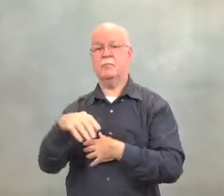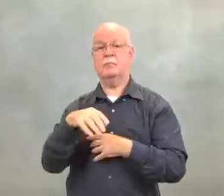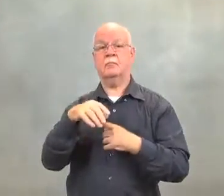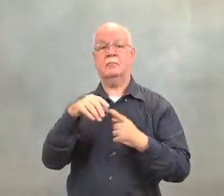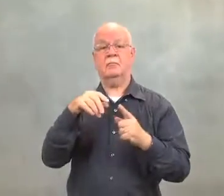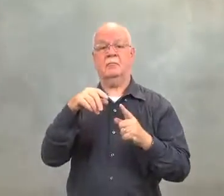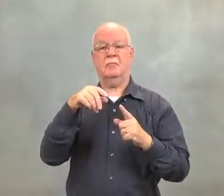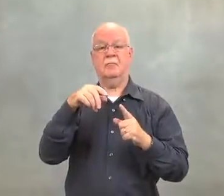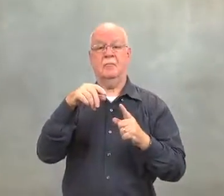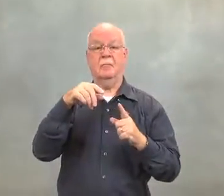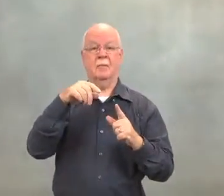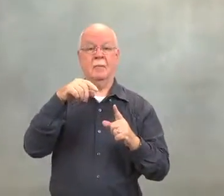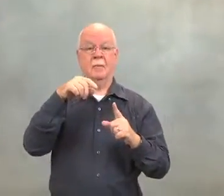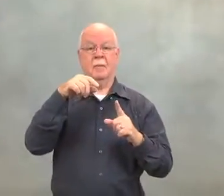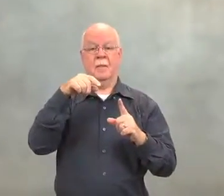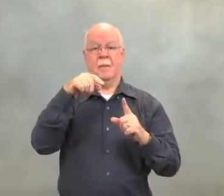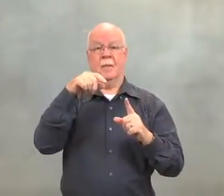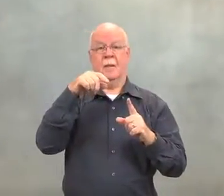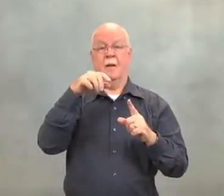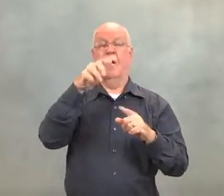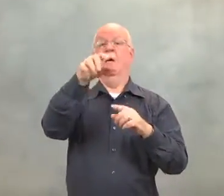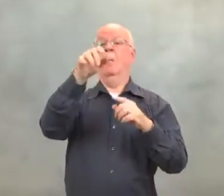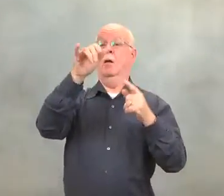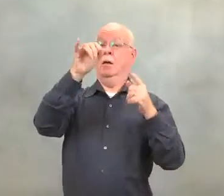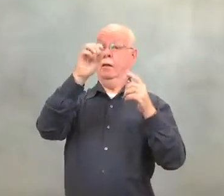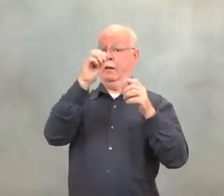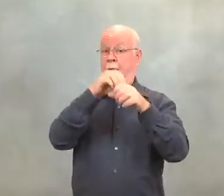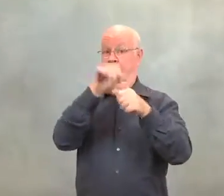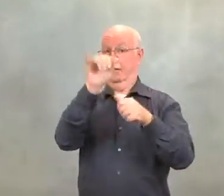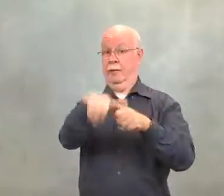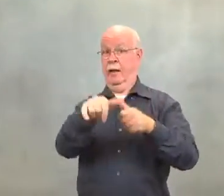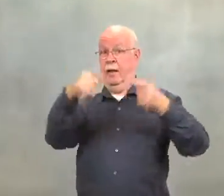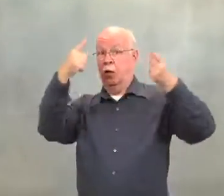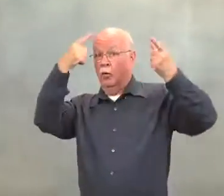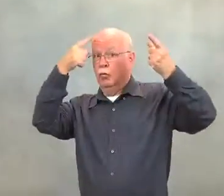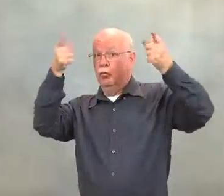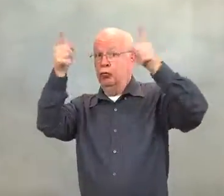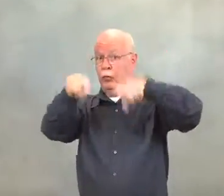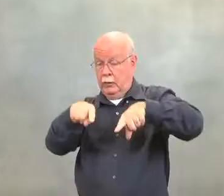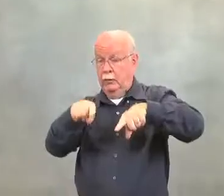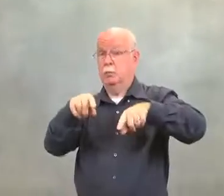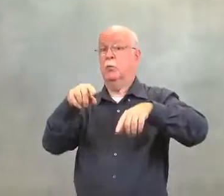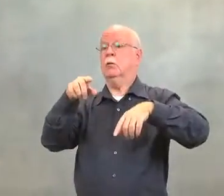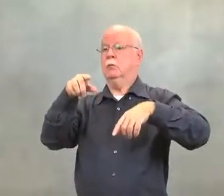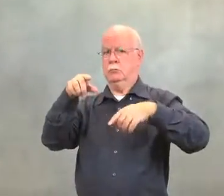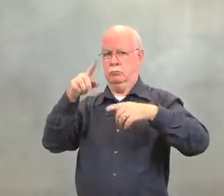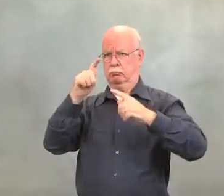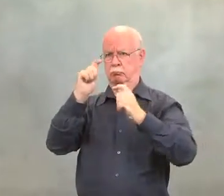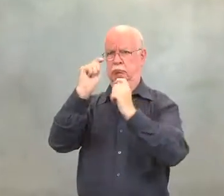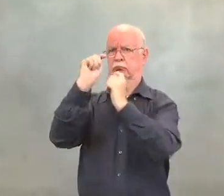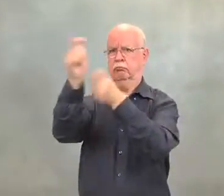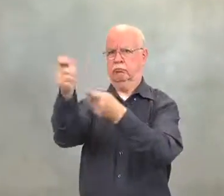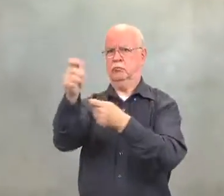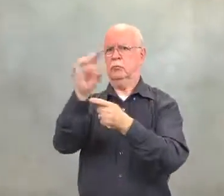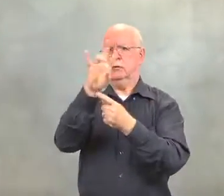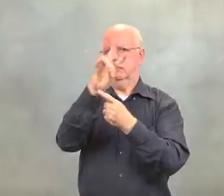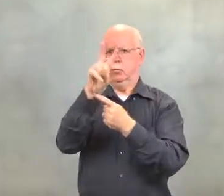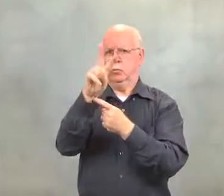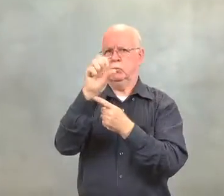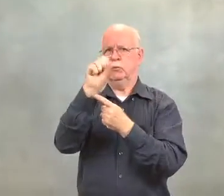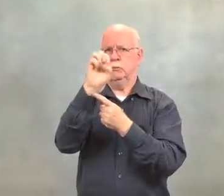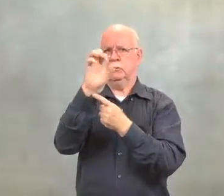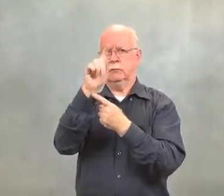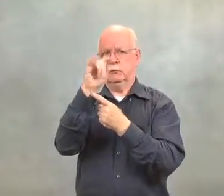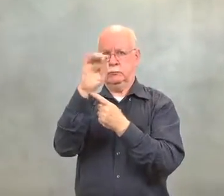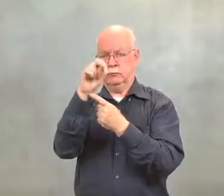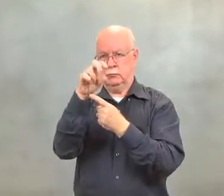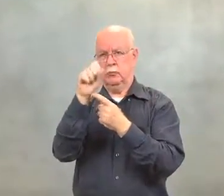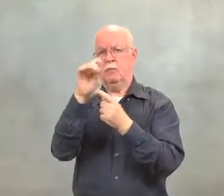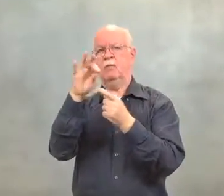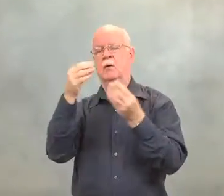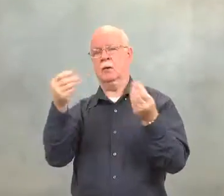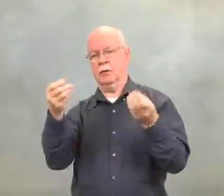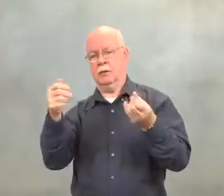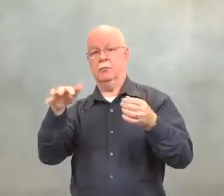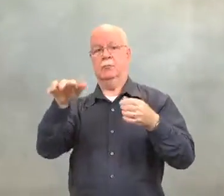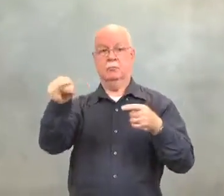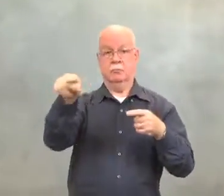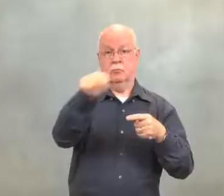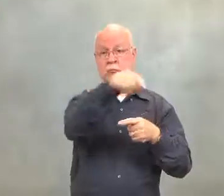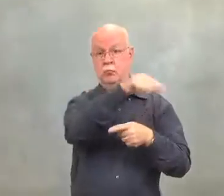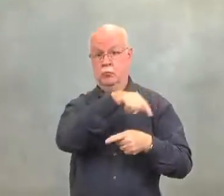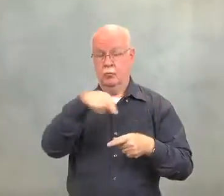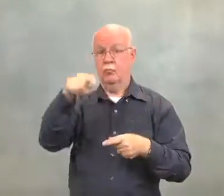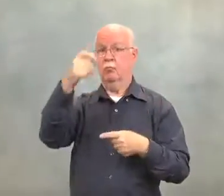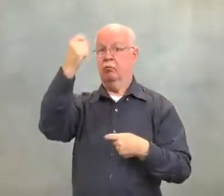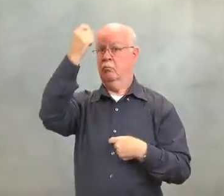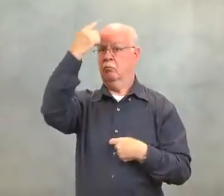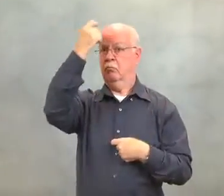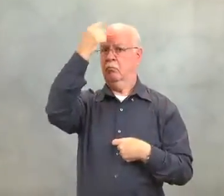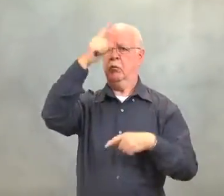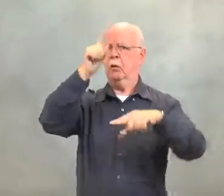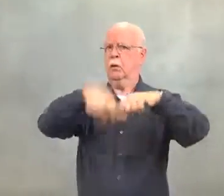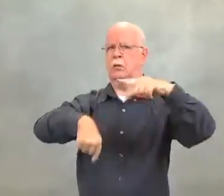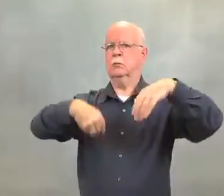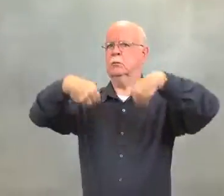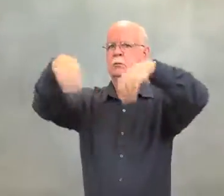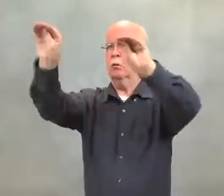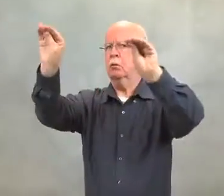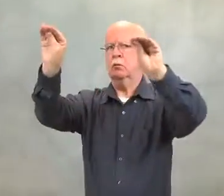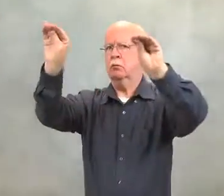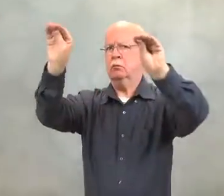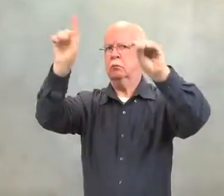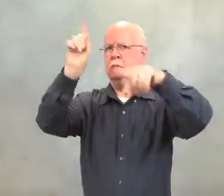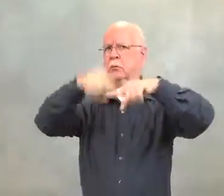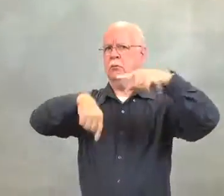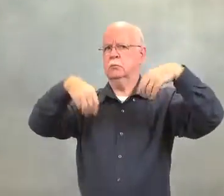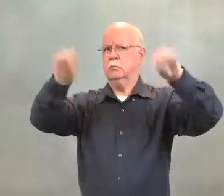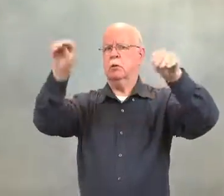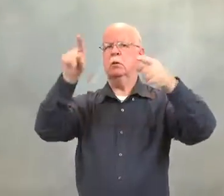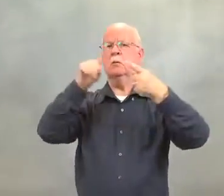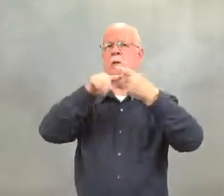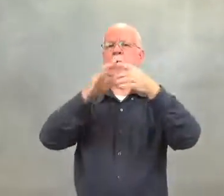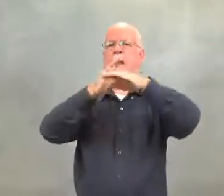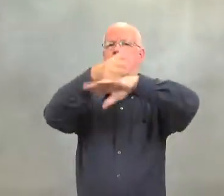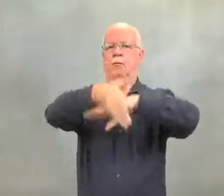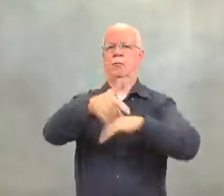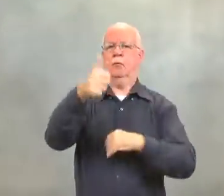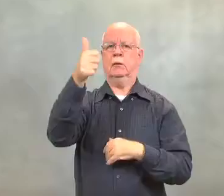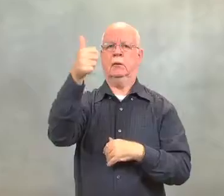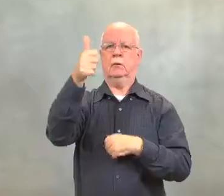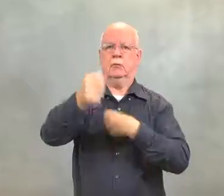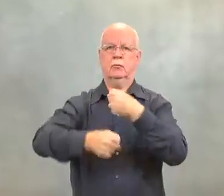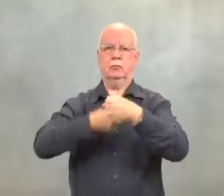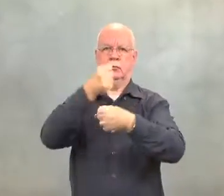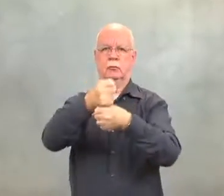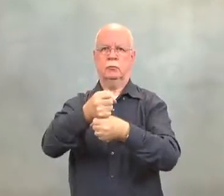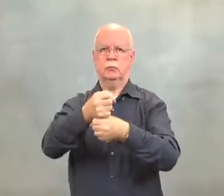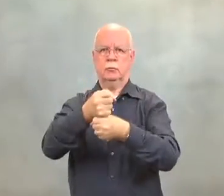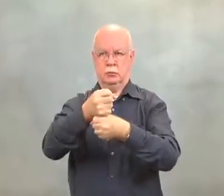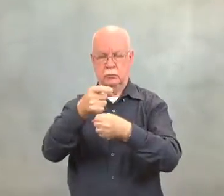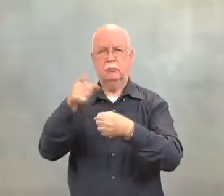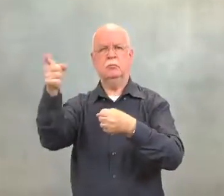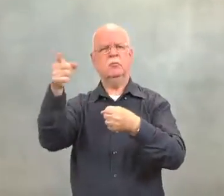The agreement gave the state 72 sections of this land,